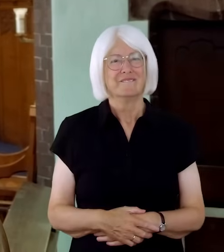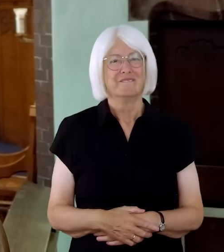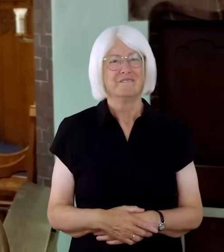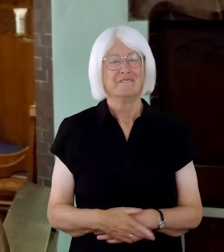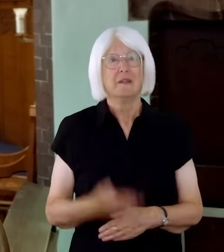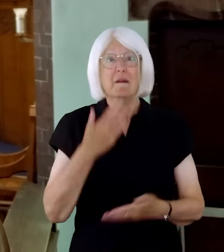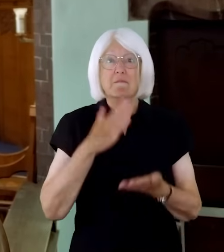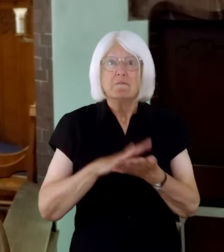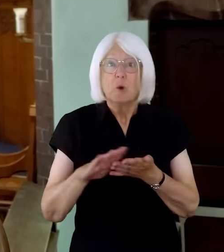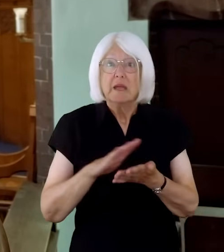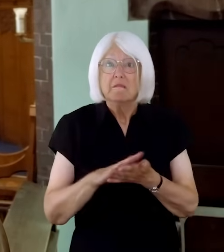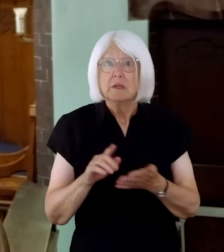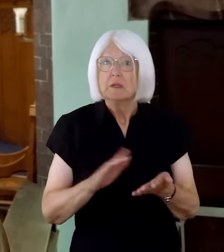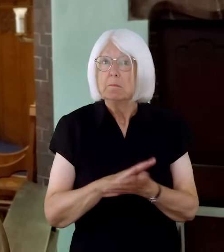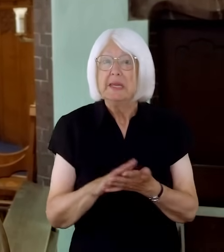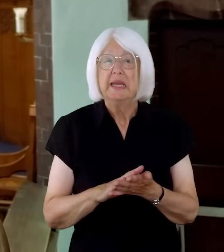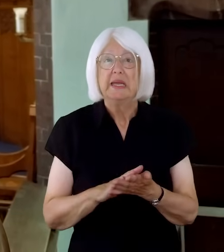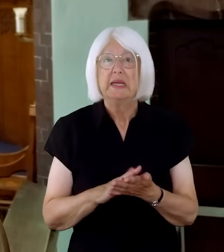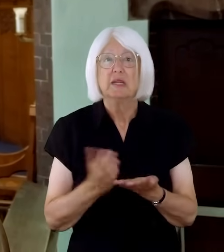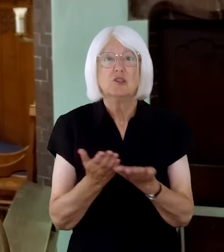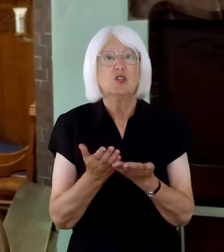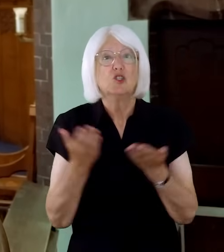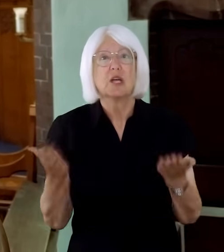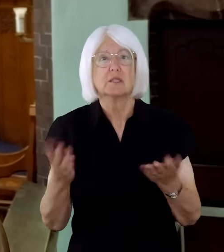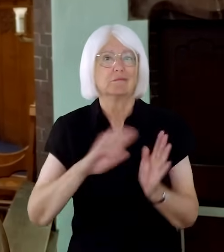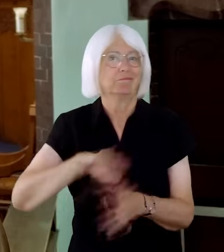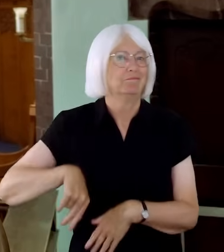Forgiveness doesn't mean that justice isn't done.